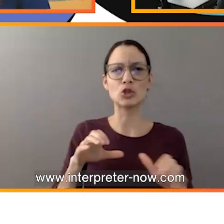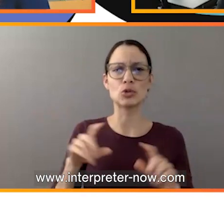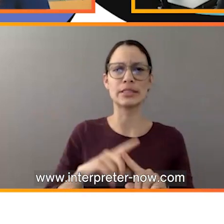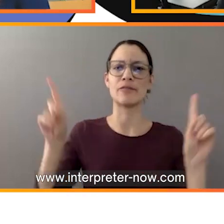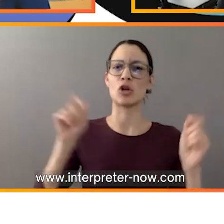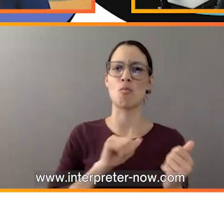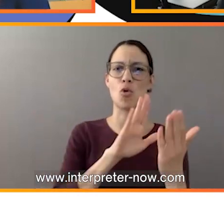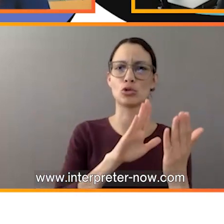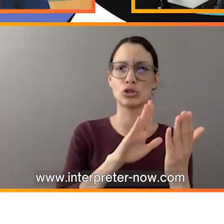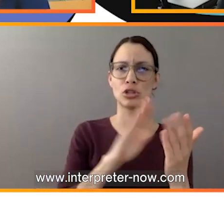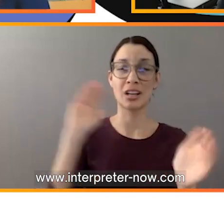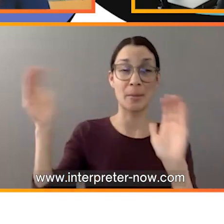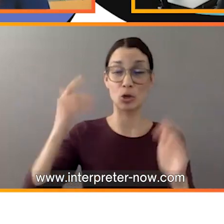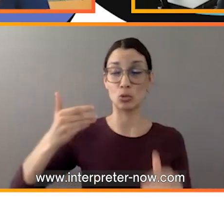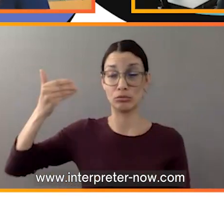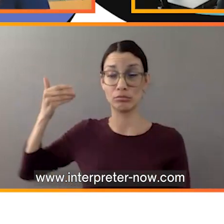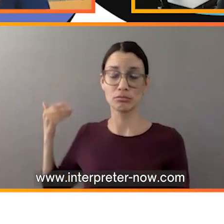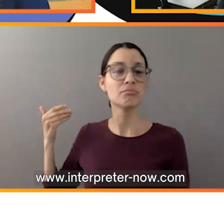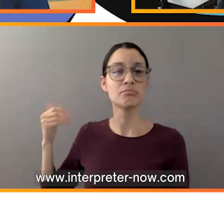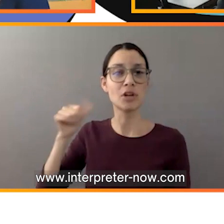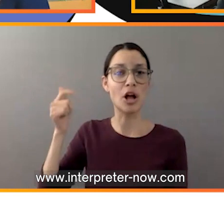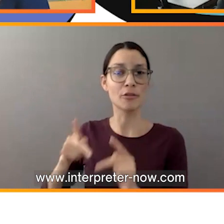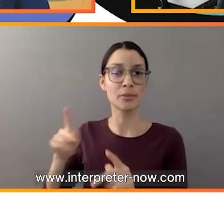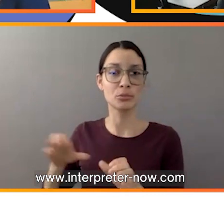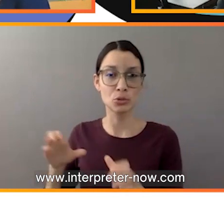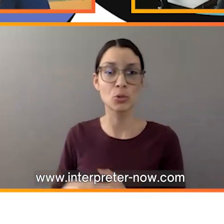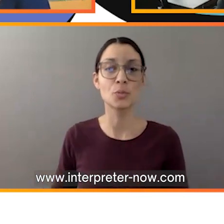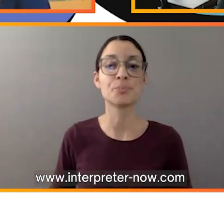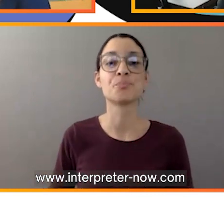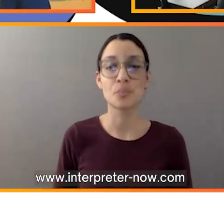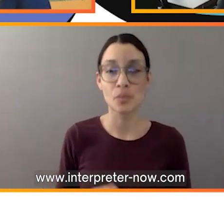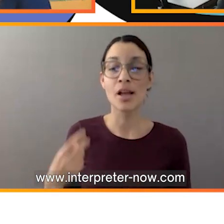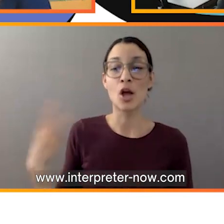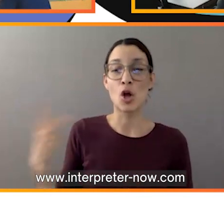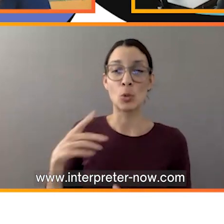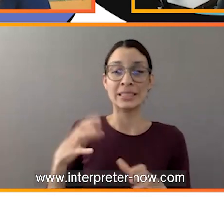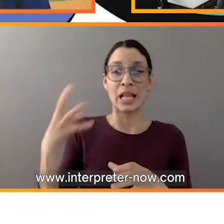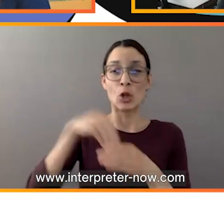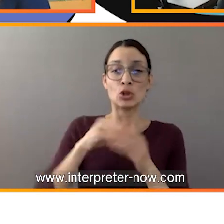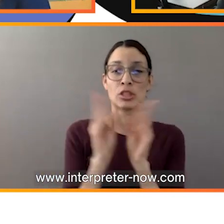I think about the Tech Inclusion Conference we did at the Palace of Fine Arts, and then